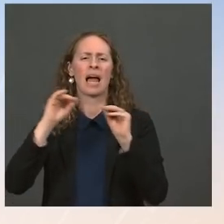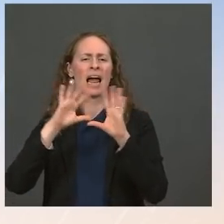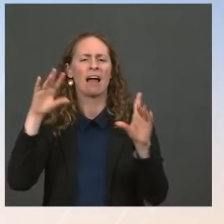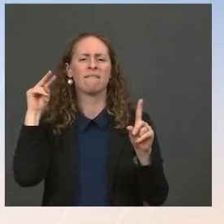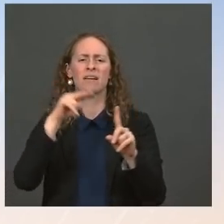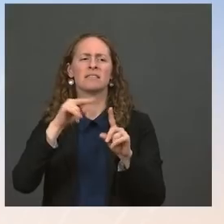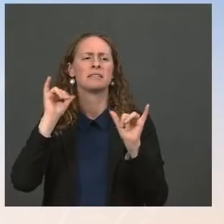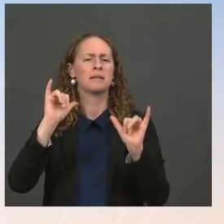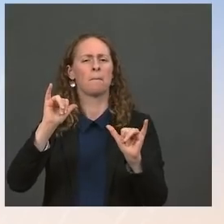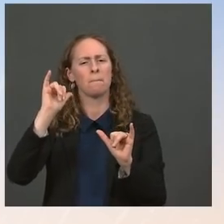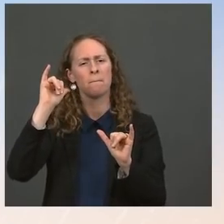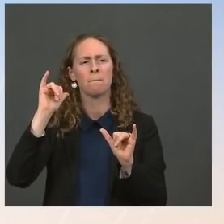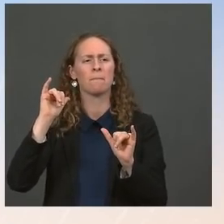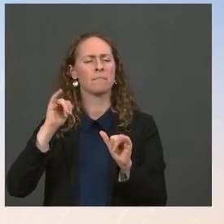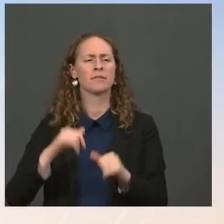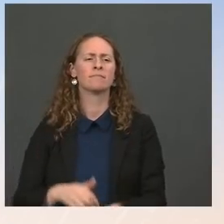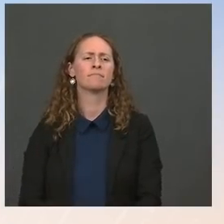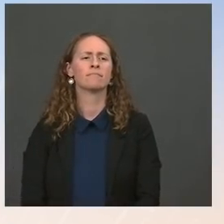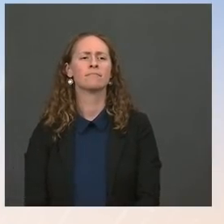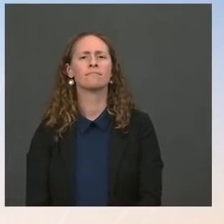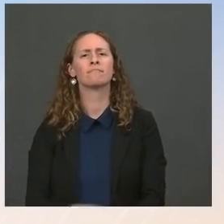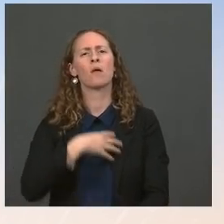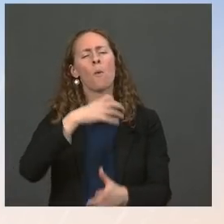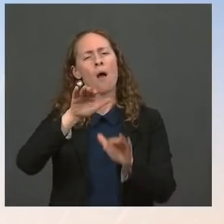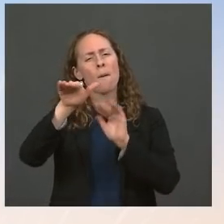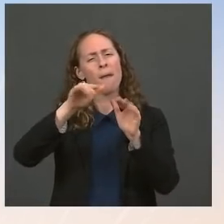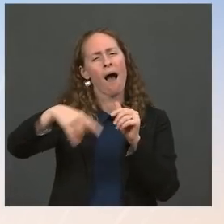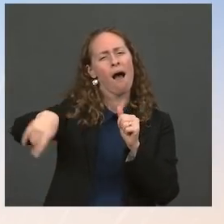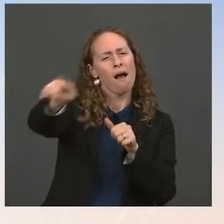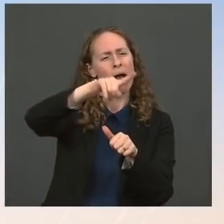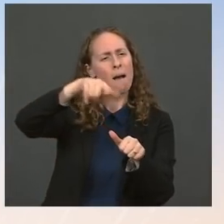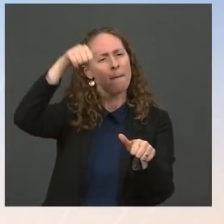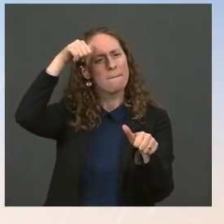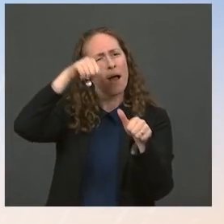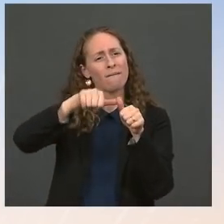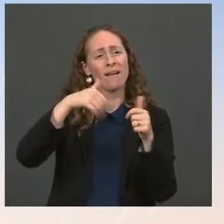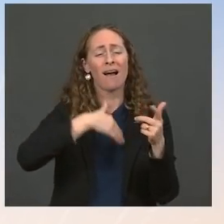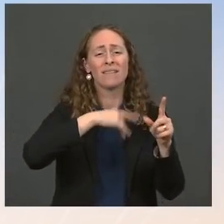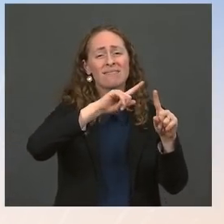But I would remem- -- I would remind you: We have a range of interests in working with Kenya